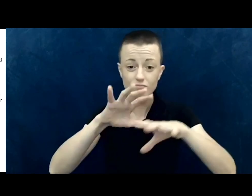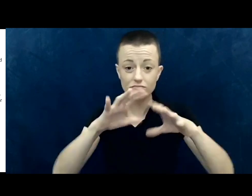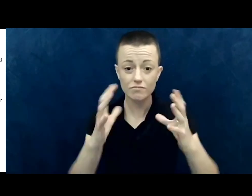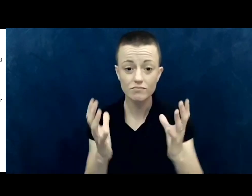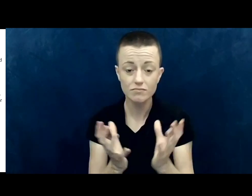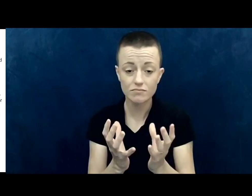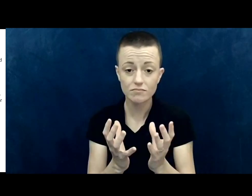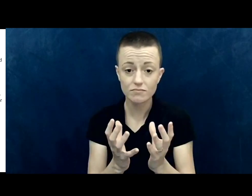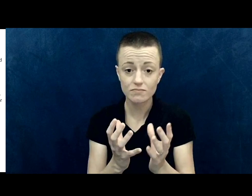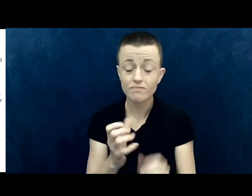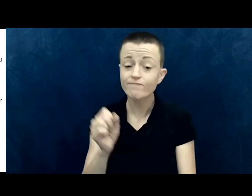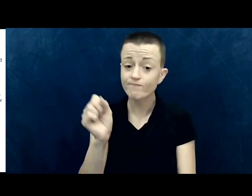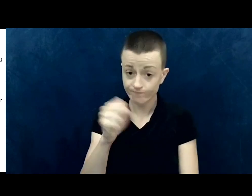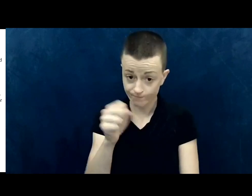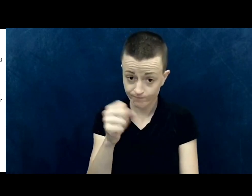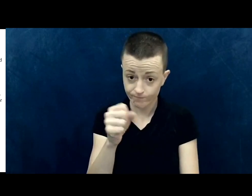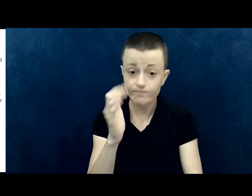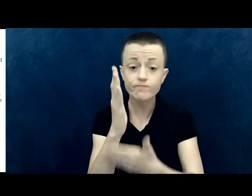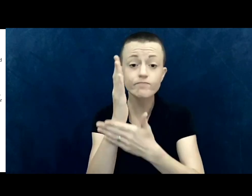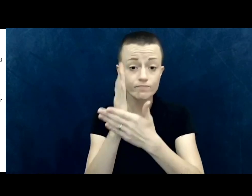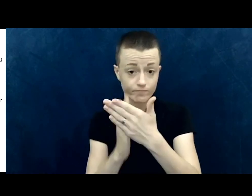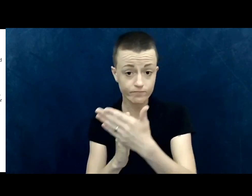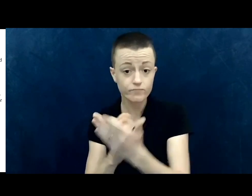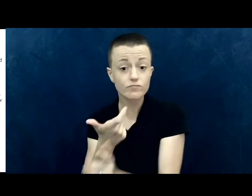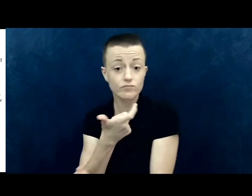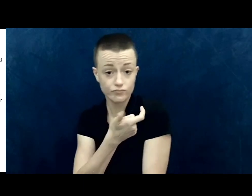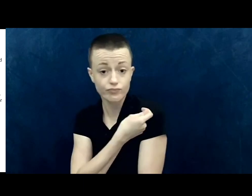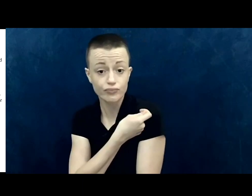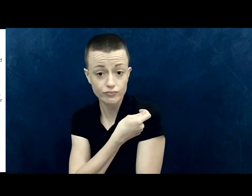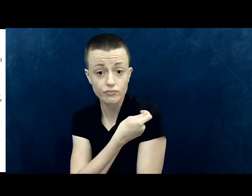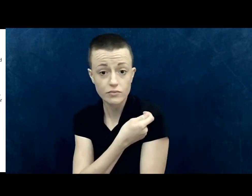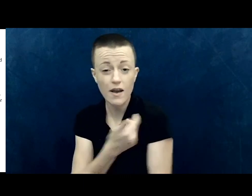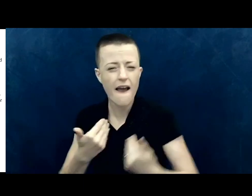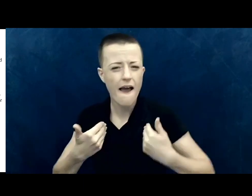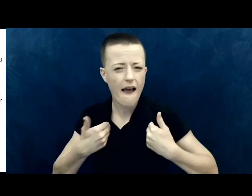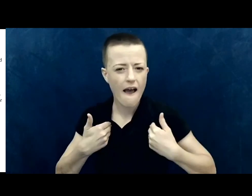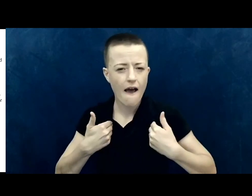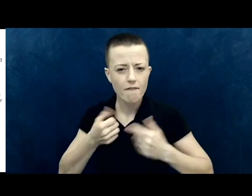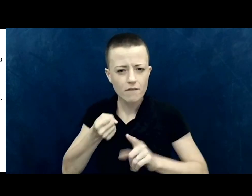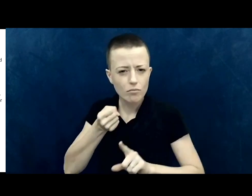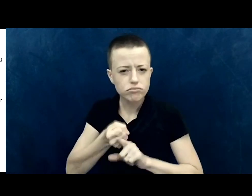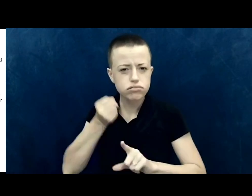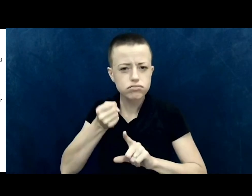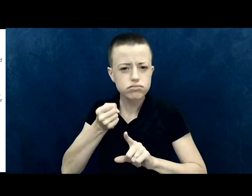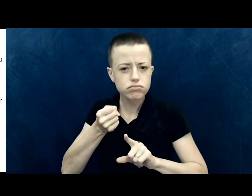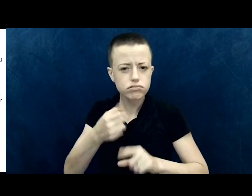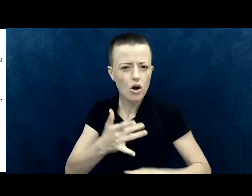Safety is a global effort. There are reports of myocarditis, which is inflammation of the heart,